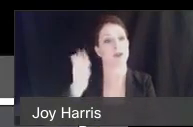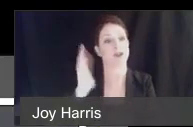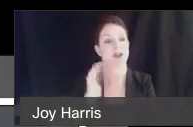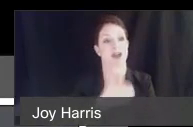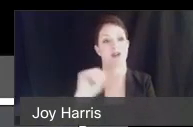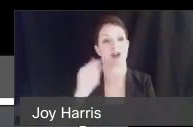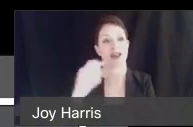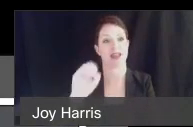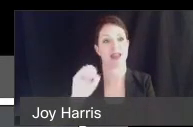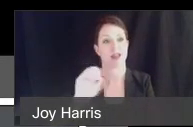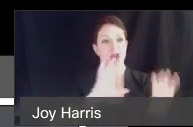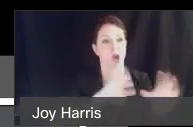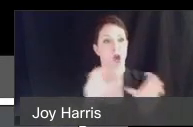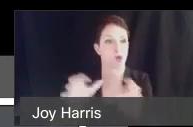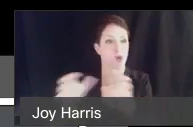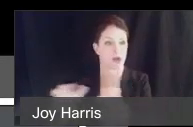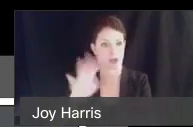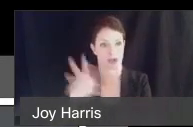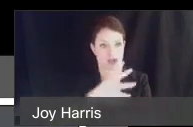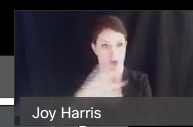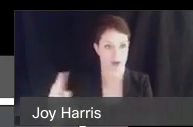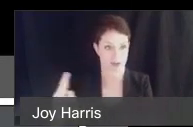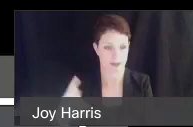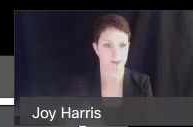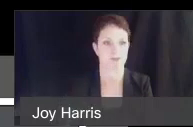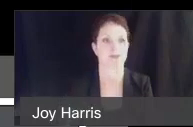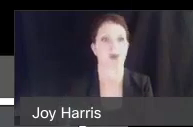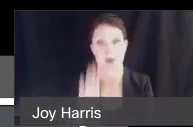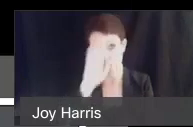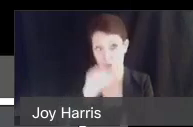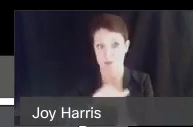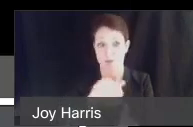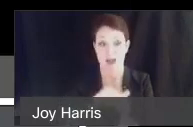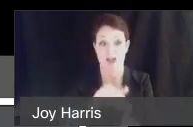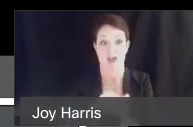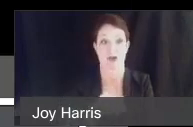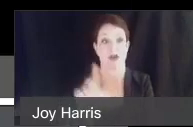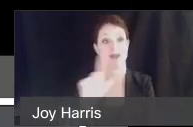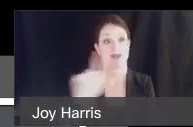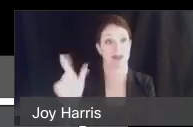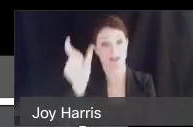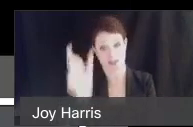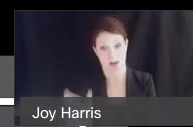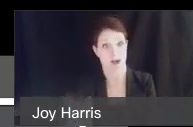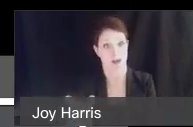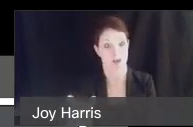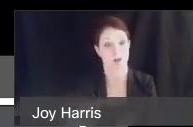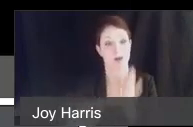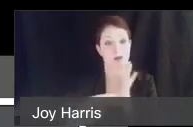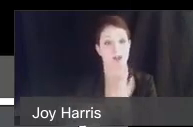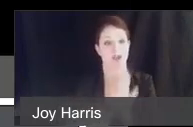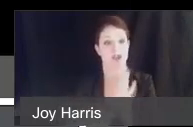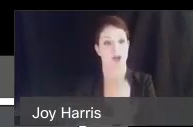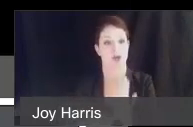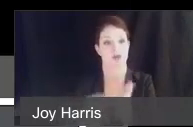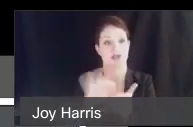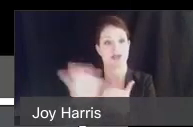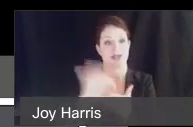cohort chart. So as a reminder in the left column it shows the Census tract age cohorts,